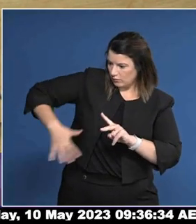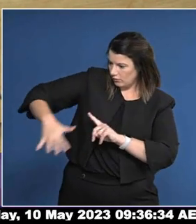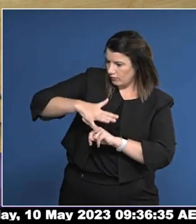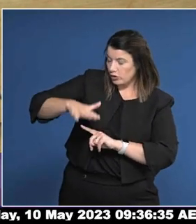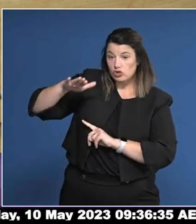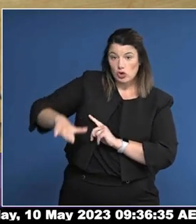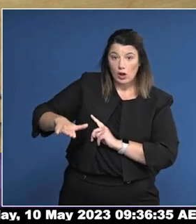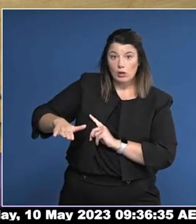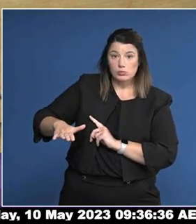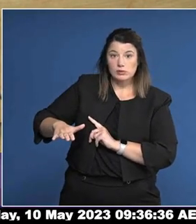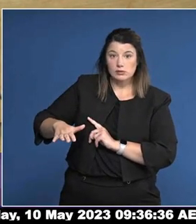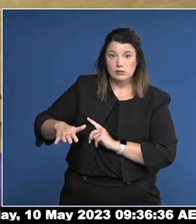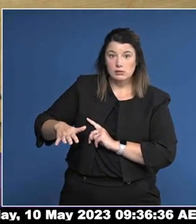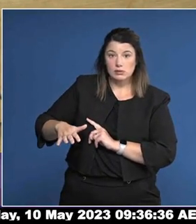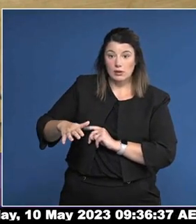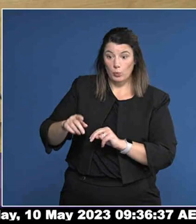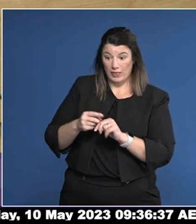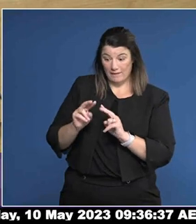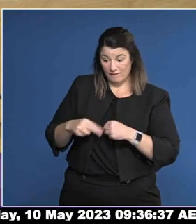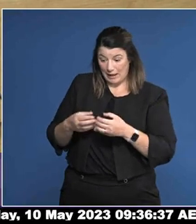Yes. MS EASTMAN: -with the immediate family and then branching out to